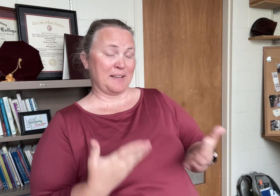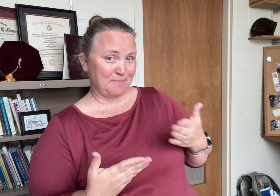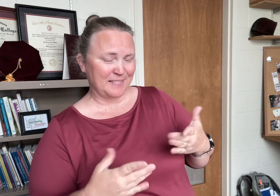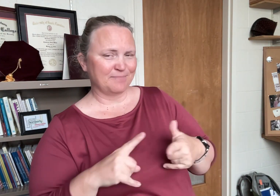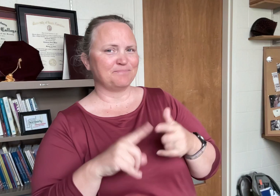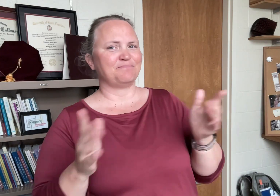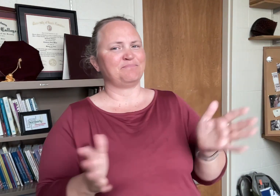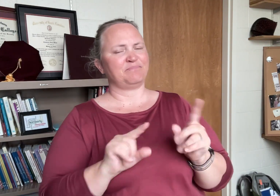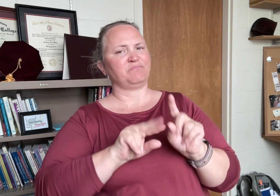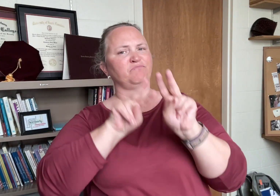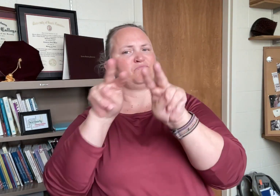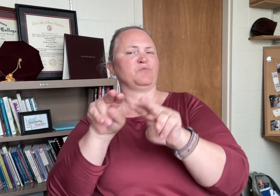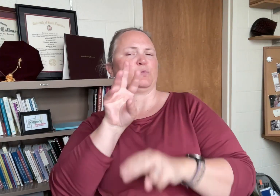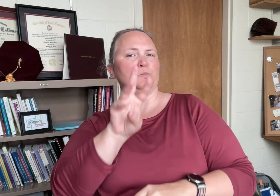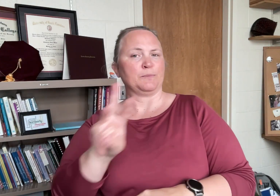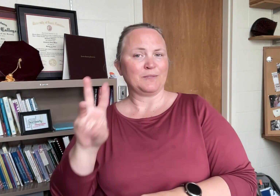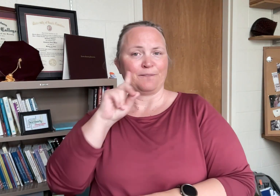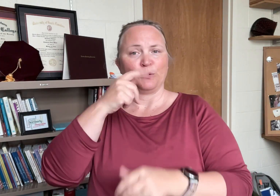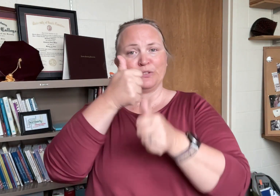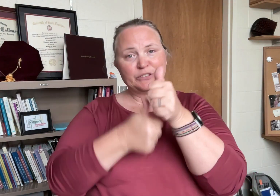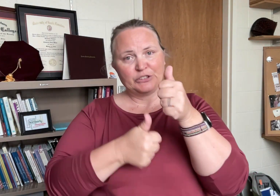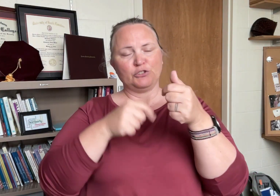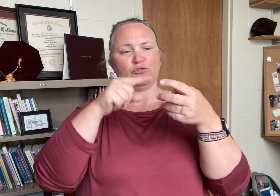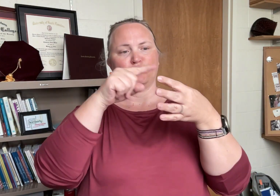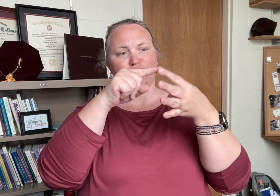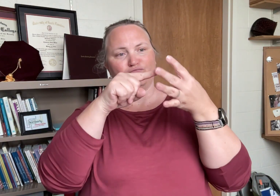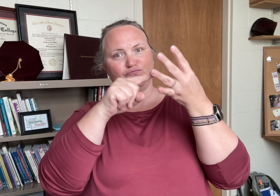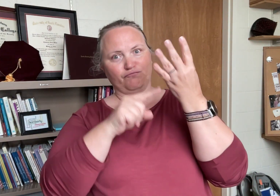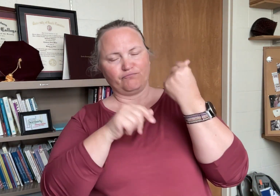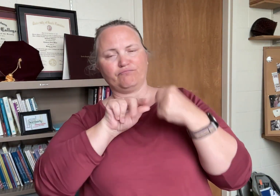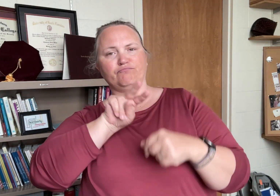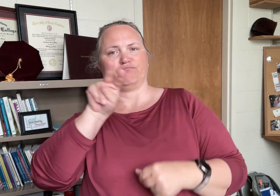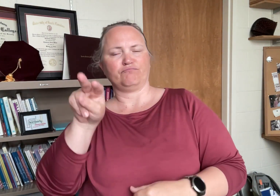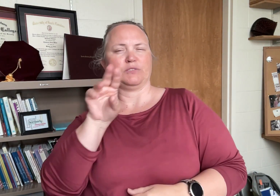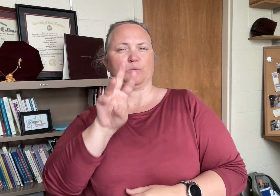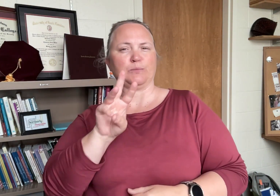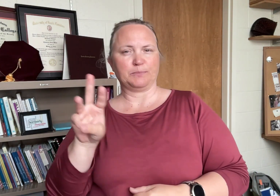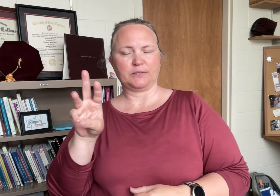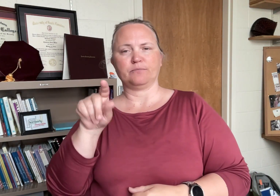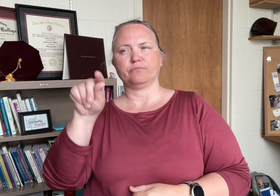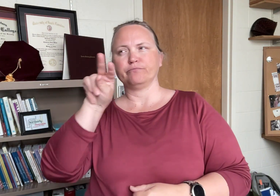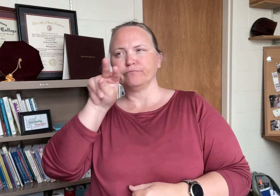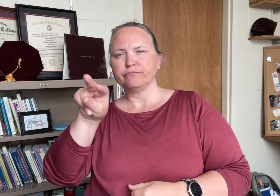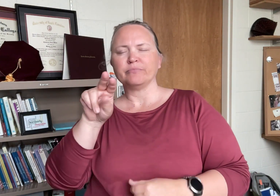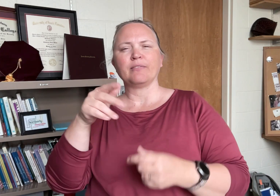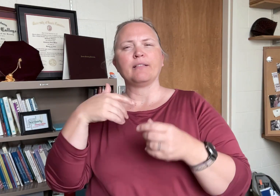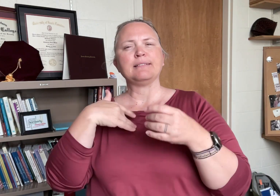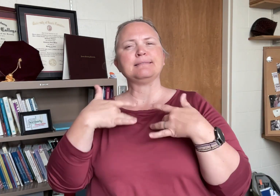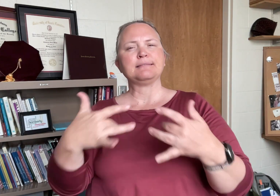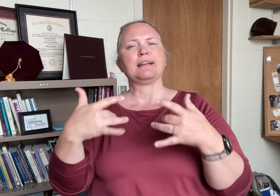After you have that list of possibilities, I encourage you to go to the website for each of those journals.